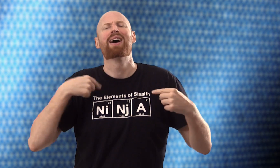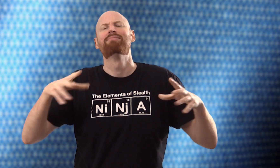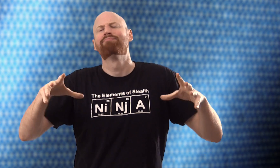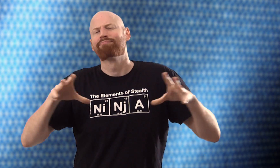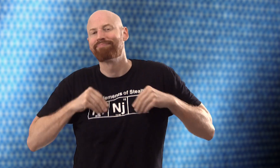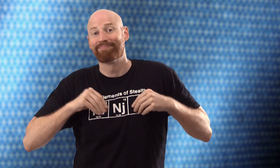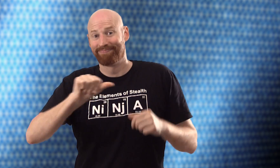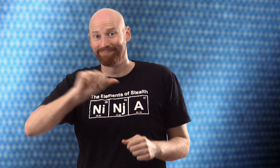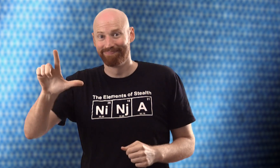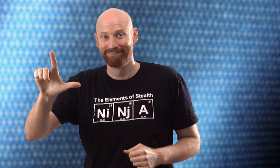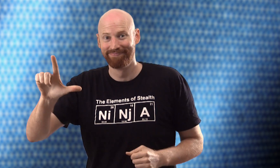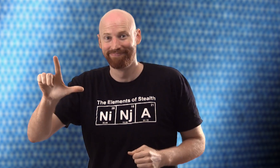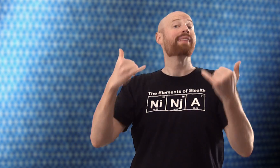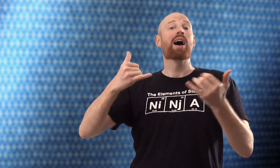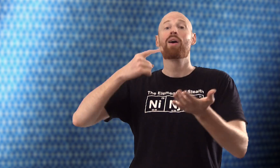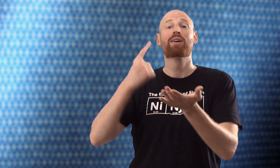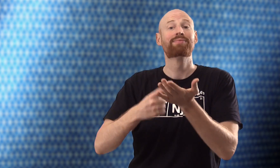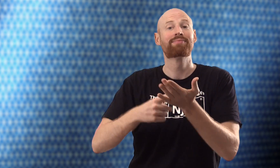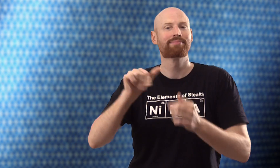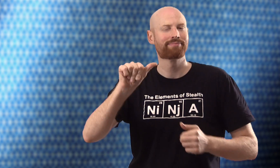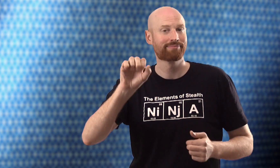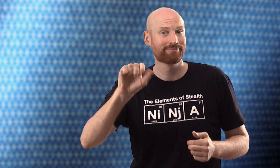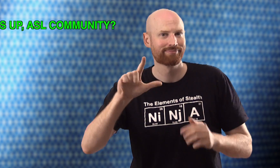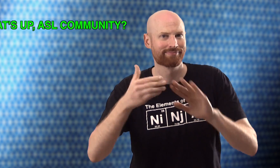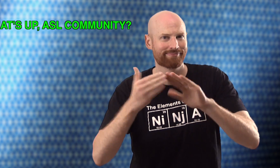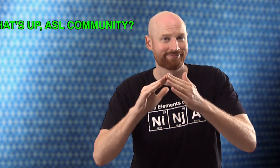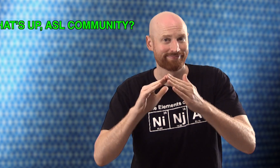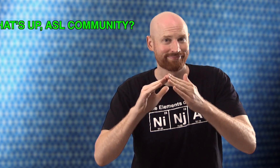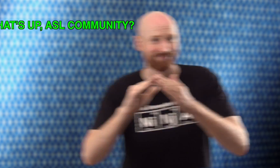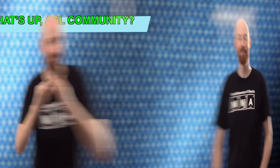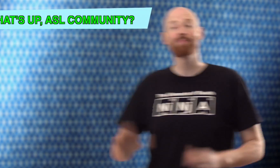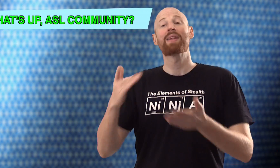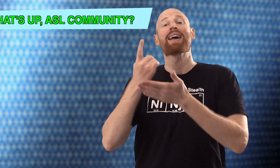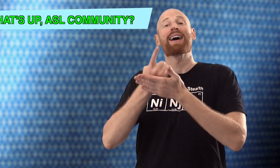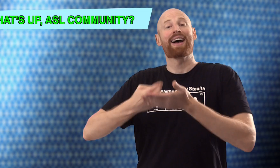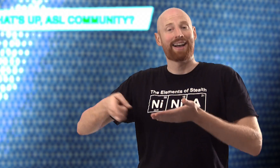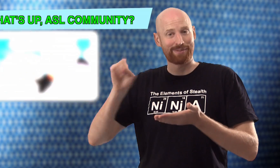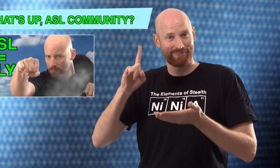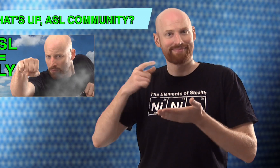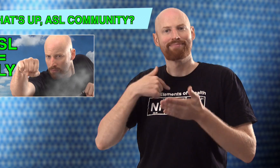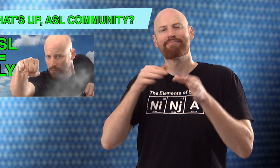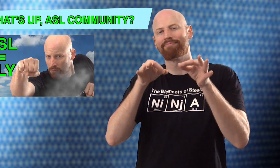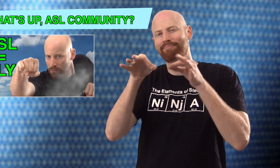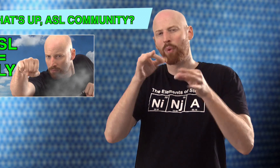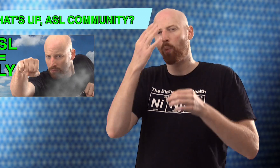hit me with with everything you got, I'll take it all! Now, what's up with the ASL Community? Last week, I